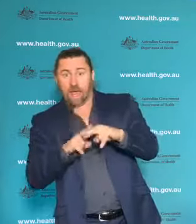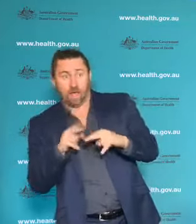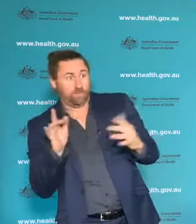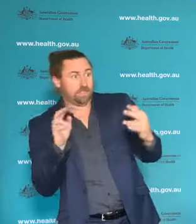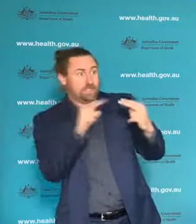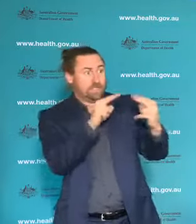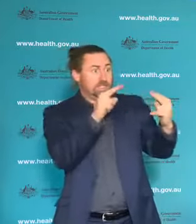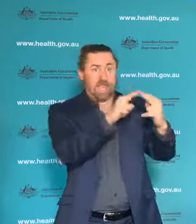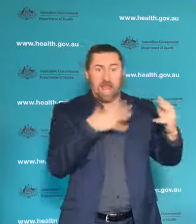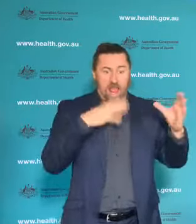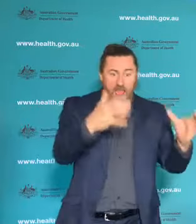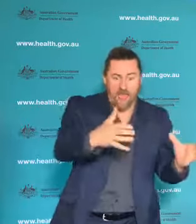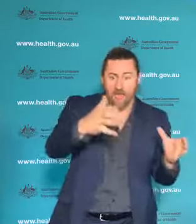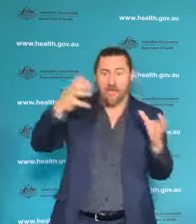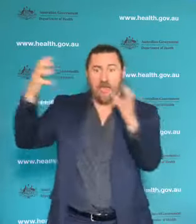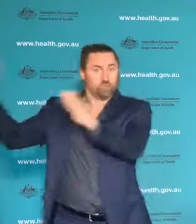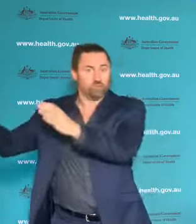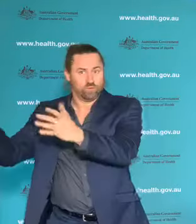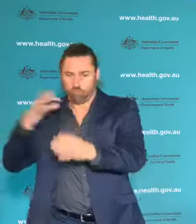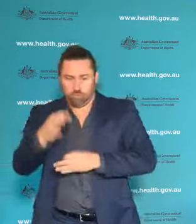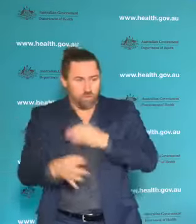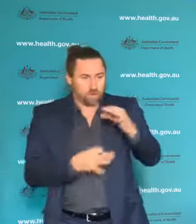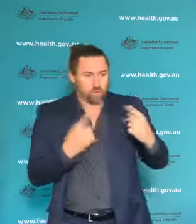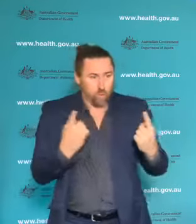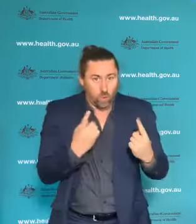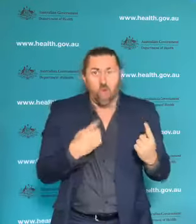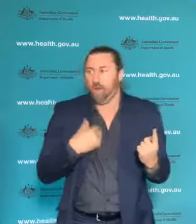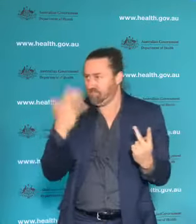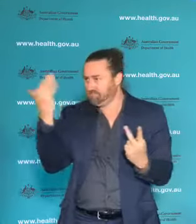taken out of the workplace. So making sure that we get continuity of